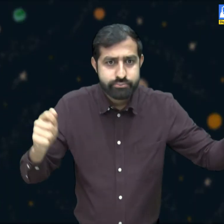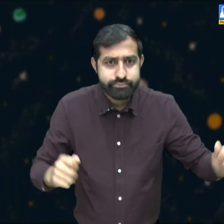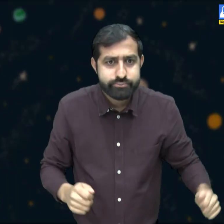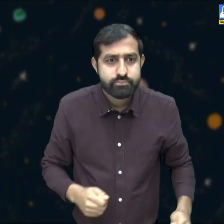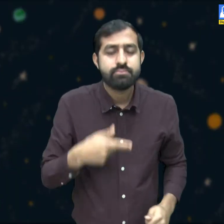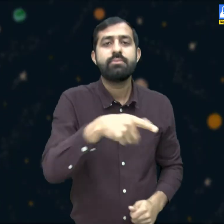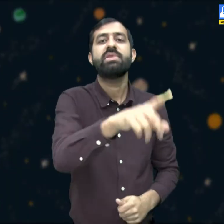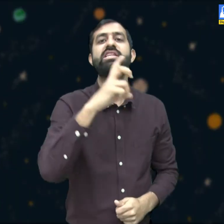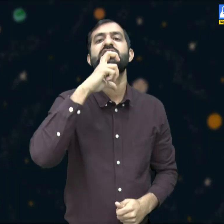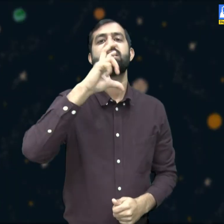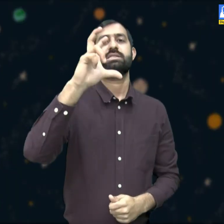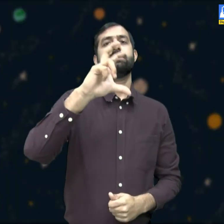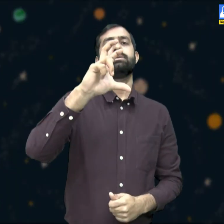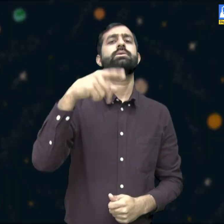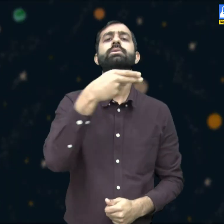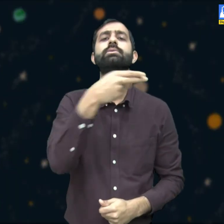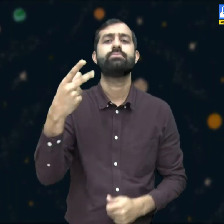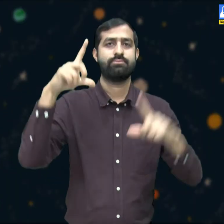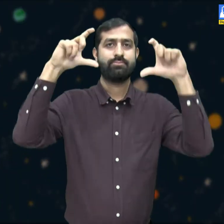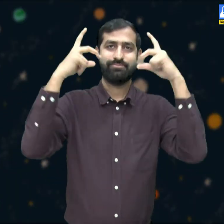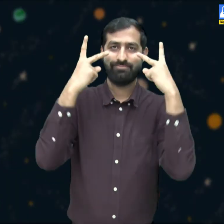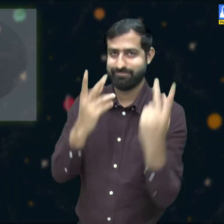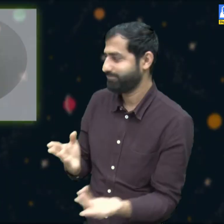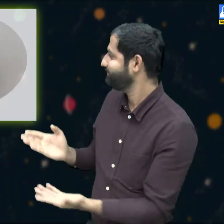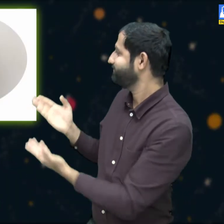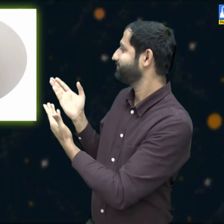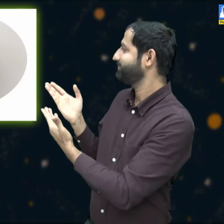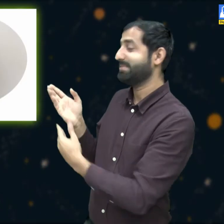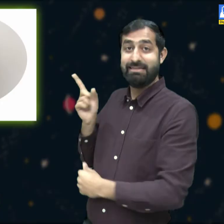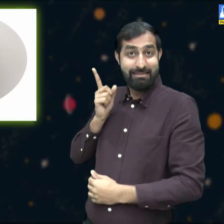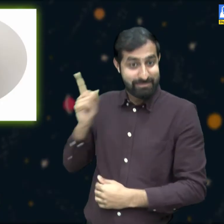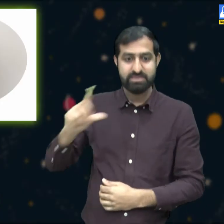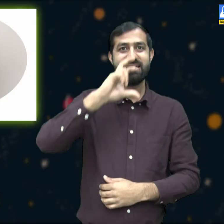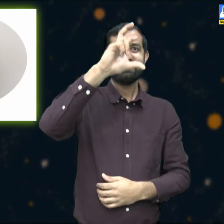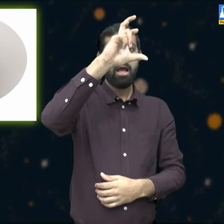It was the poem Humpty Dumpty. Take a look in this picture.